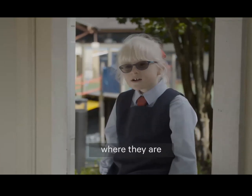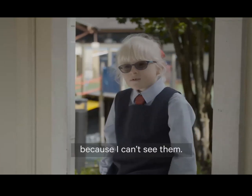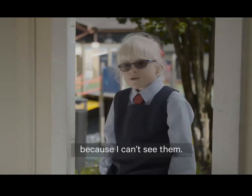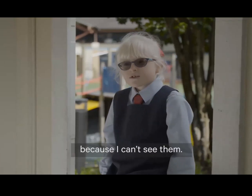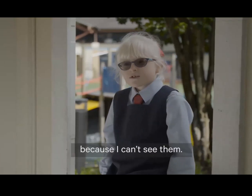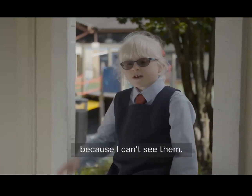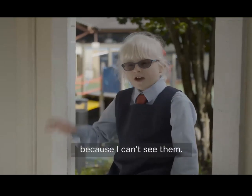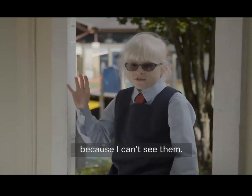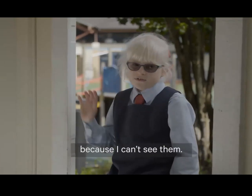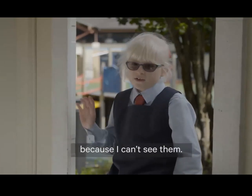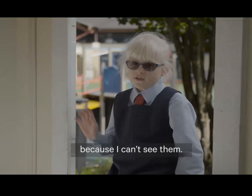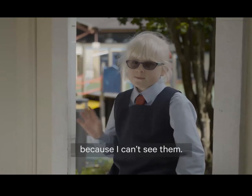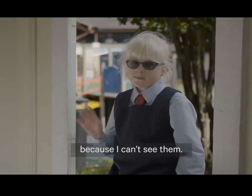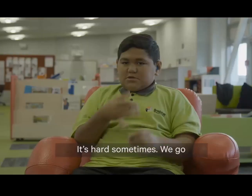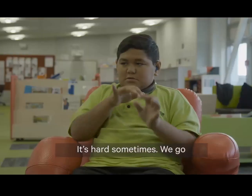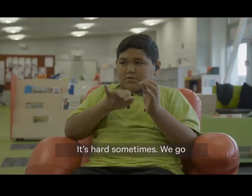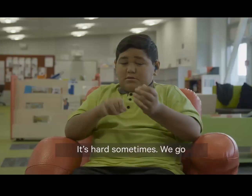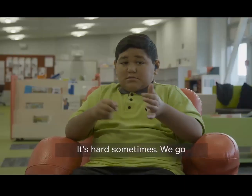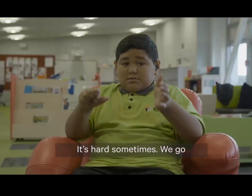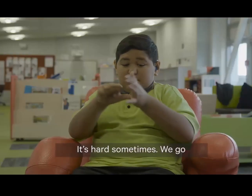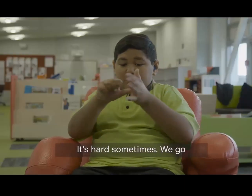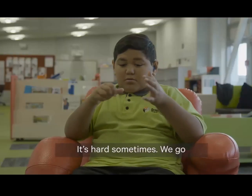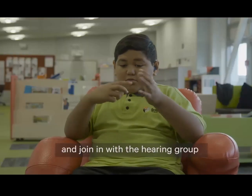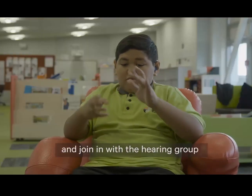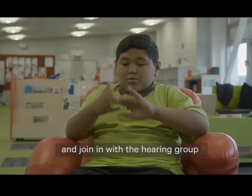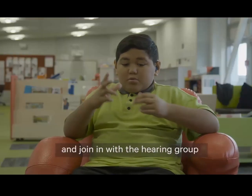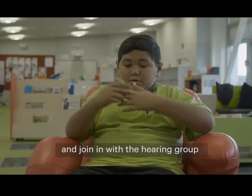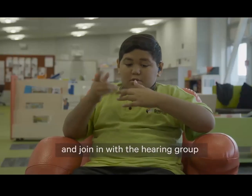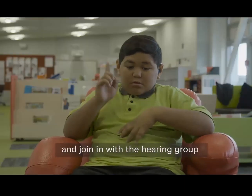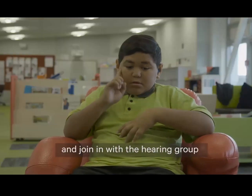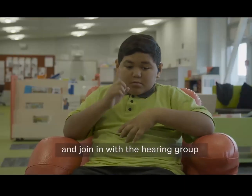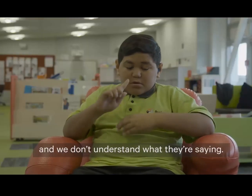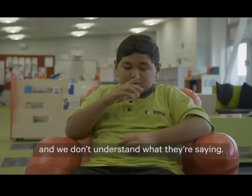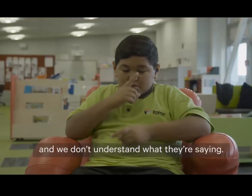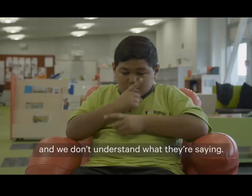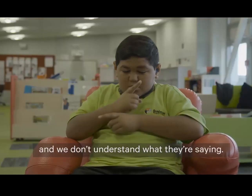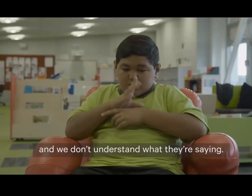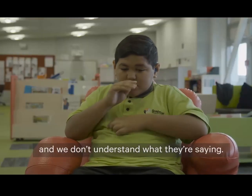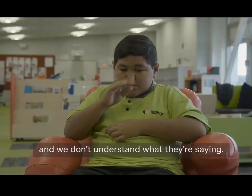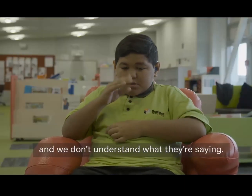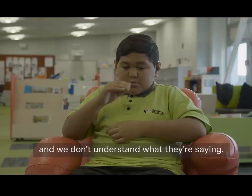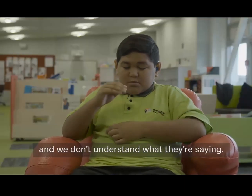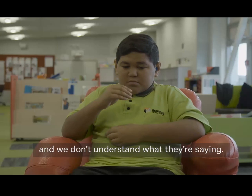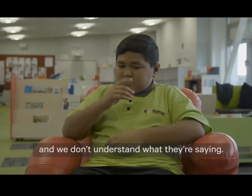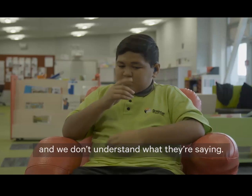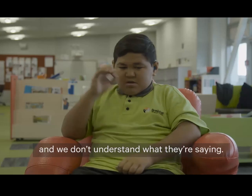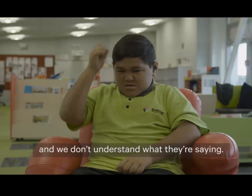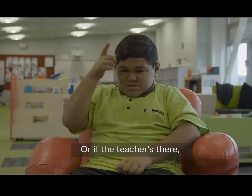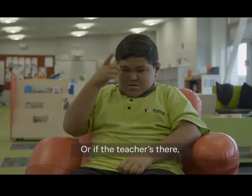'cause I can't see them. It's hard sometimes. We go and join in with the hearing group and we just, we don't understand what they're saying.